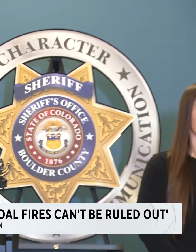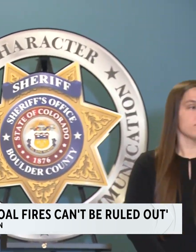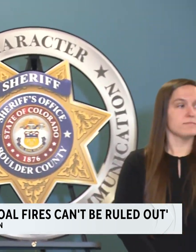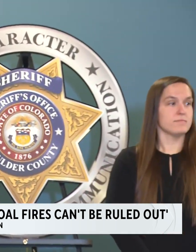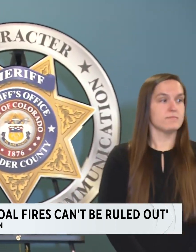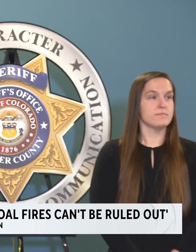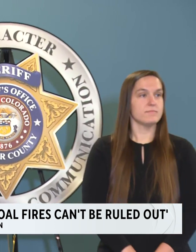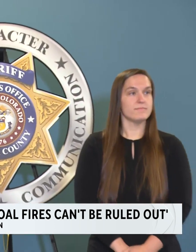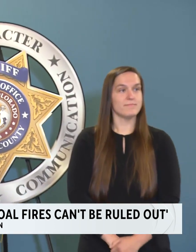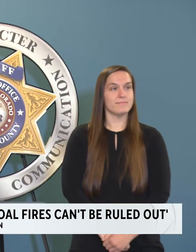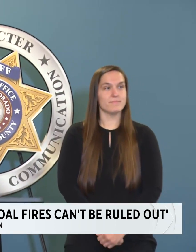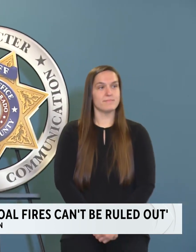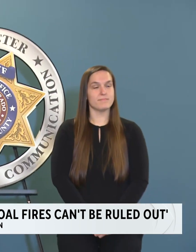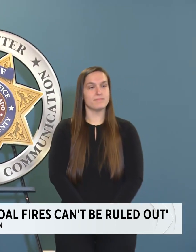REVIEW OF THE CASE.